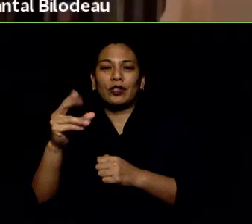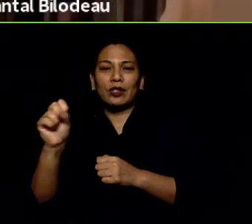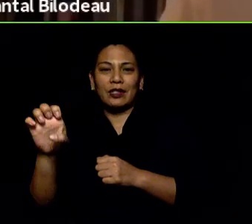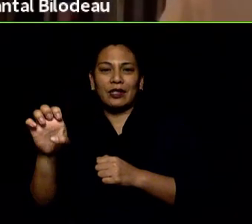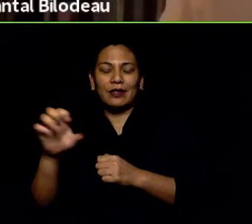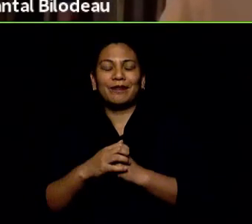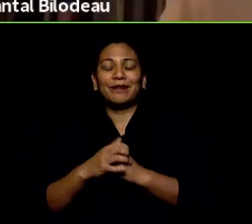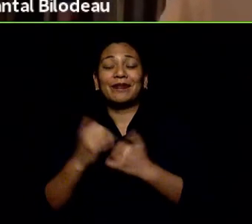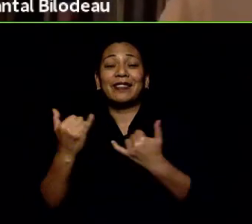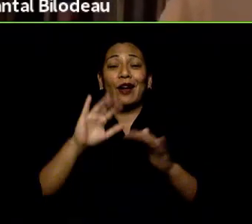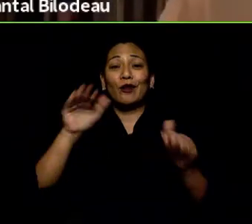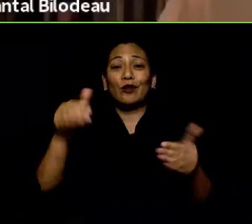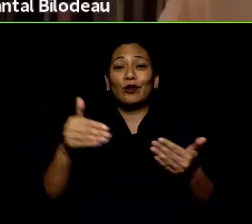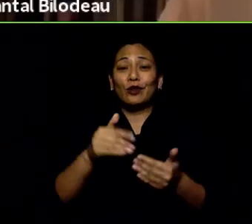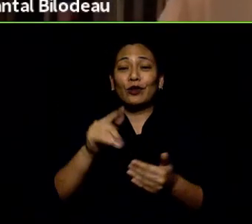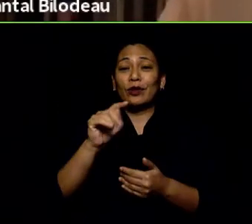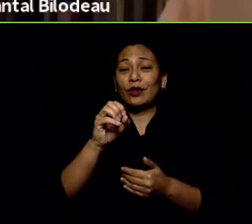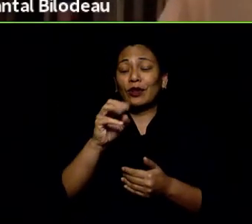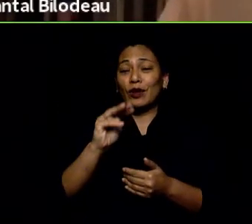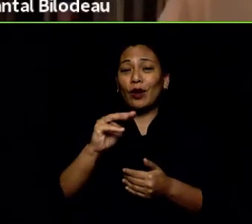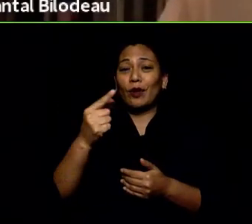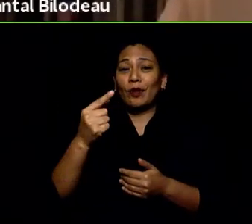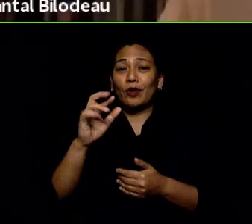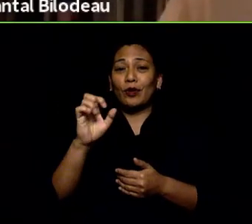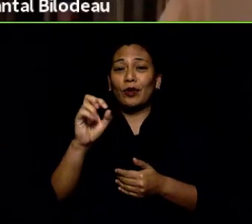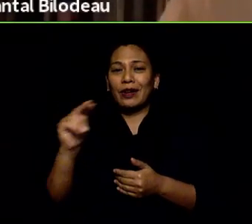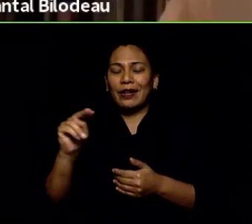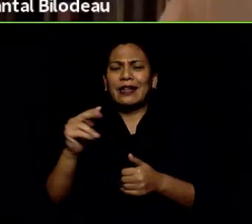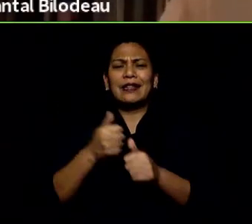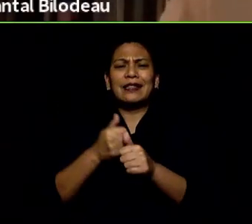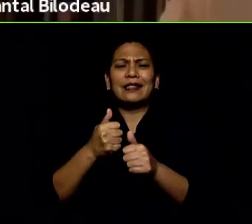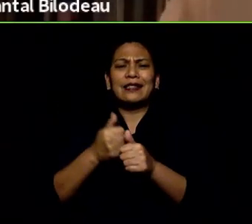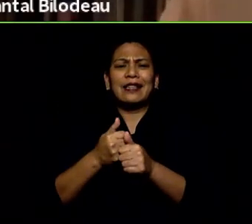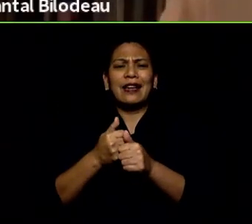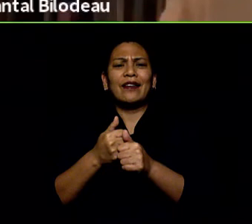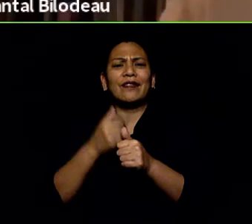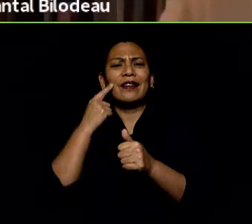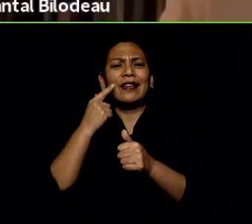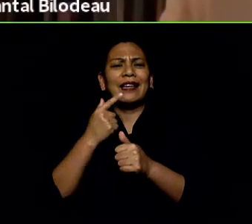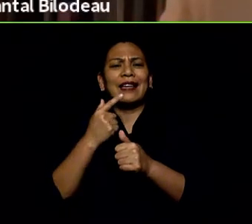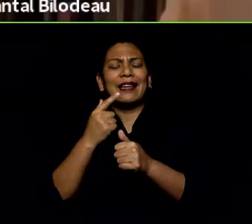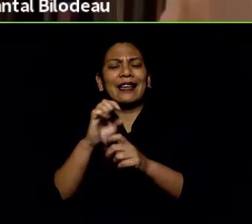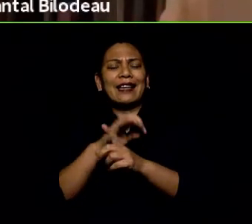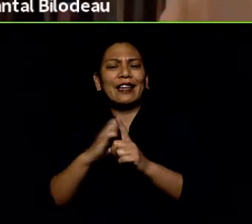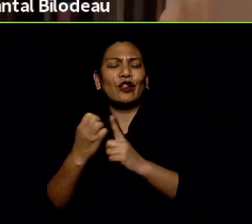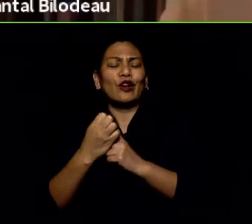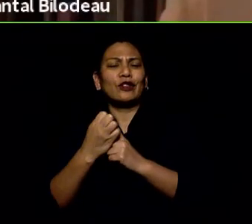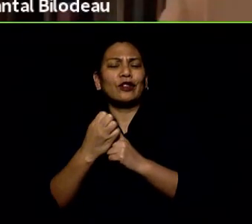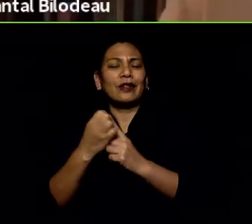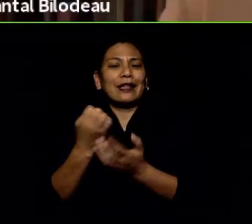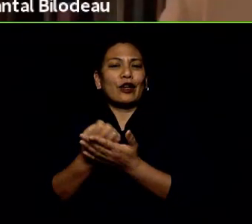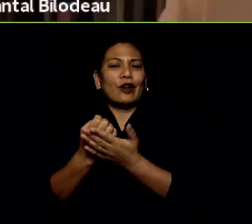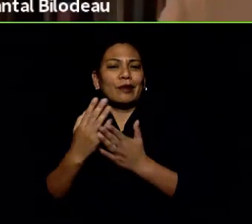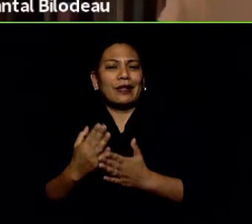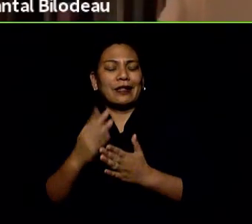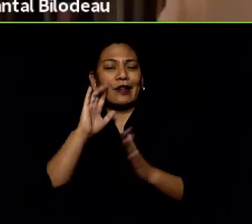An ecological economist who focuses on climate issues at the David Suzuki foundation.